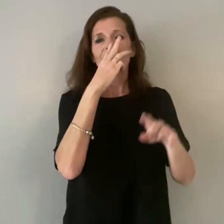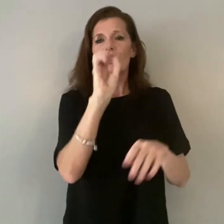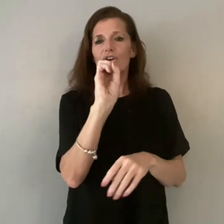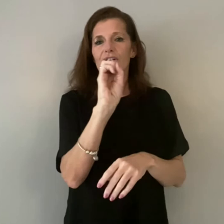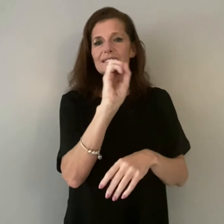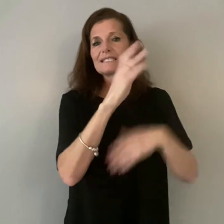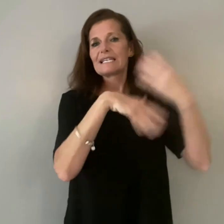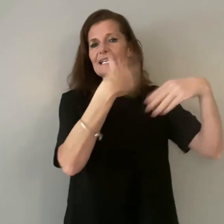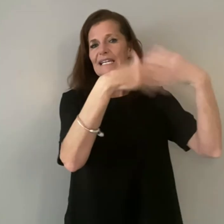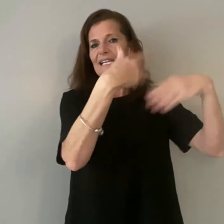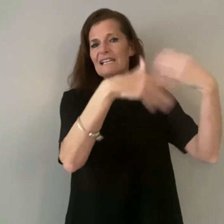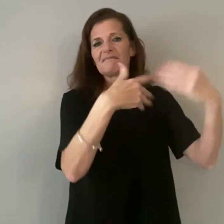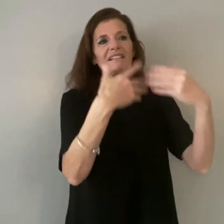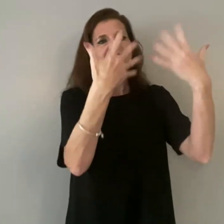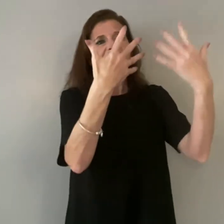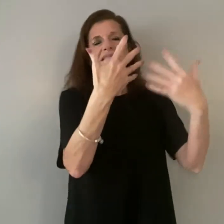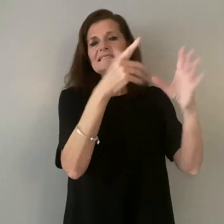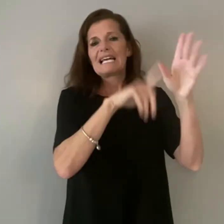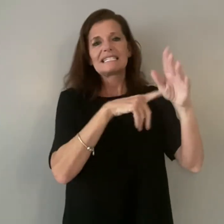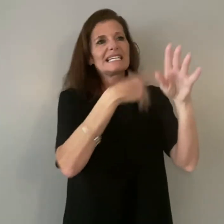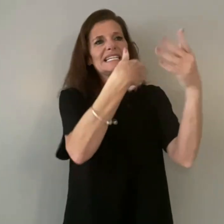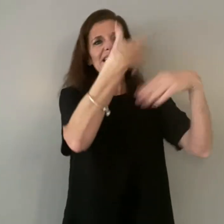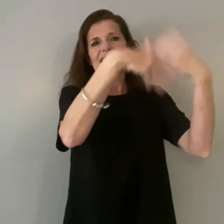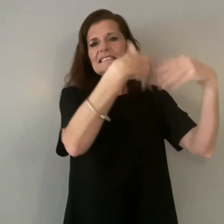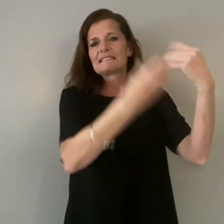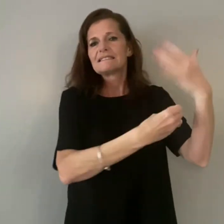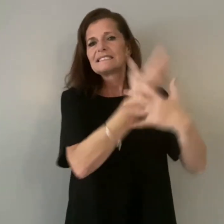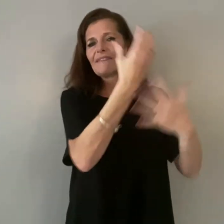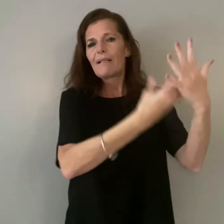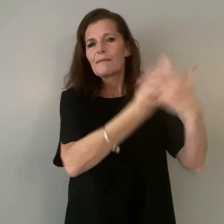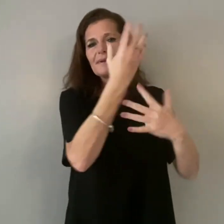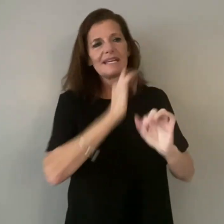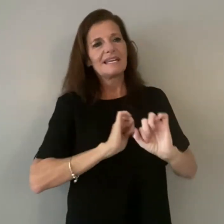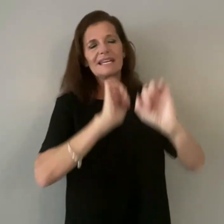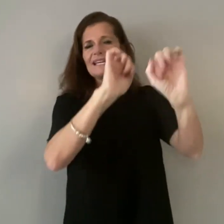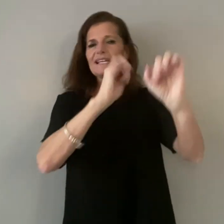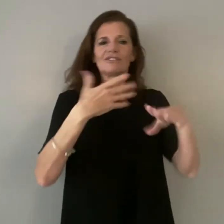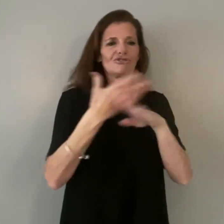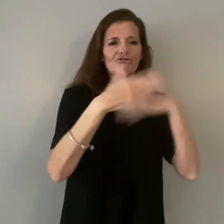when they get to 30 and going 10, 20 years, somewhere else developing, doing their own career